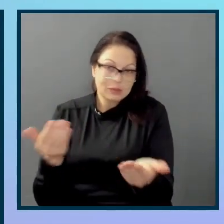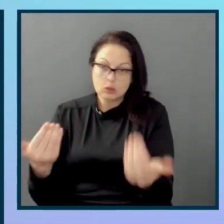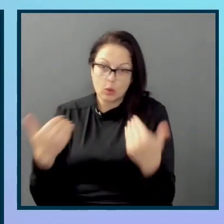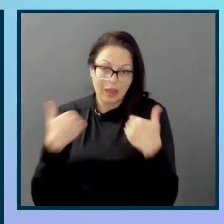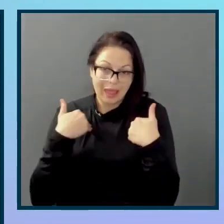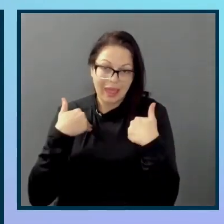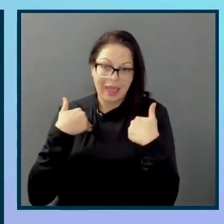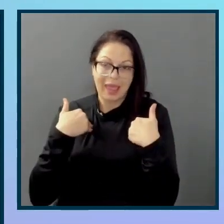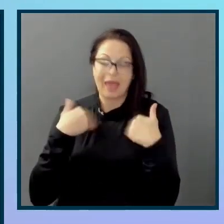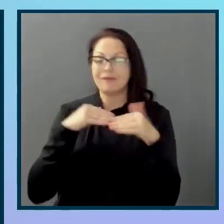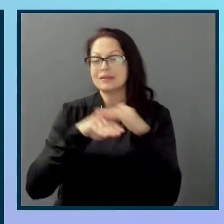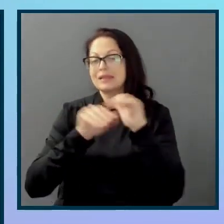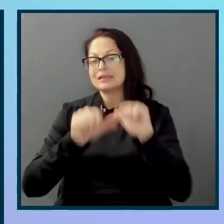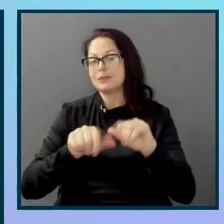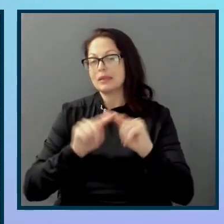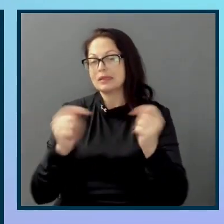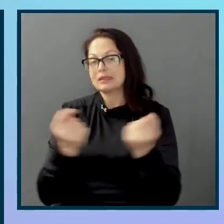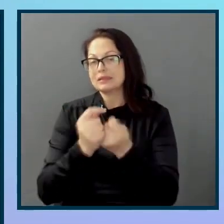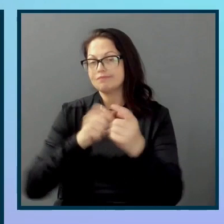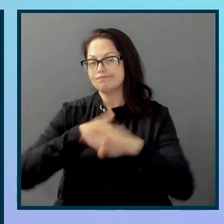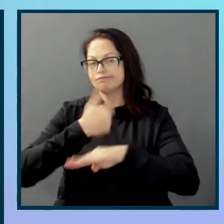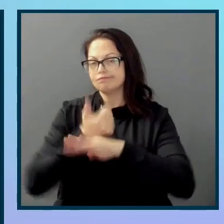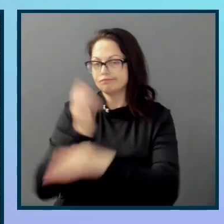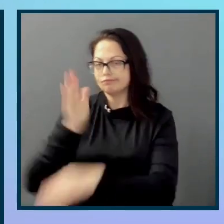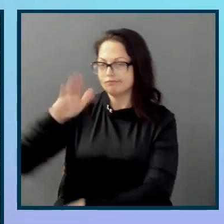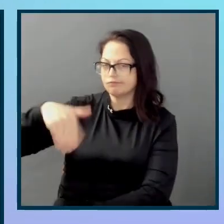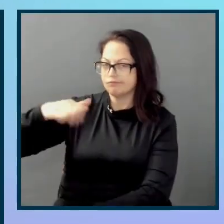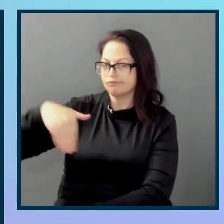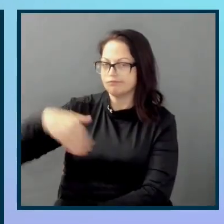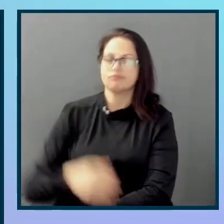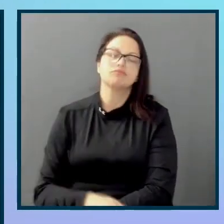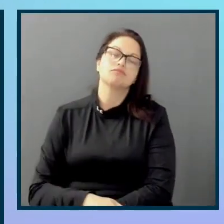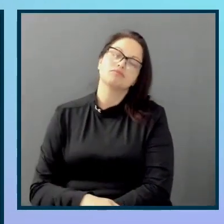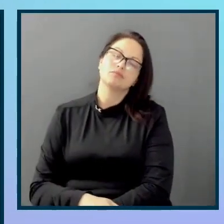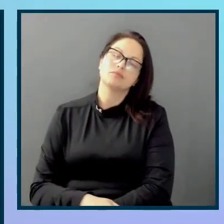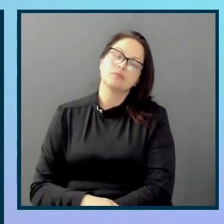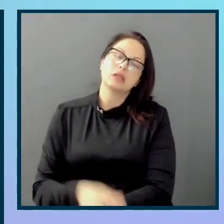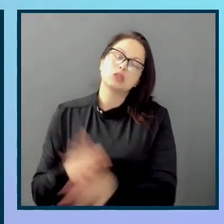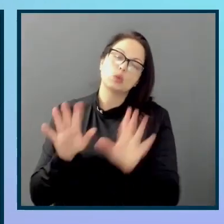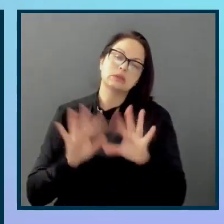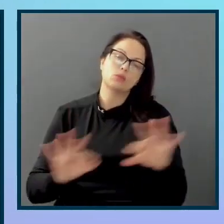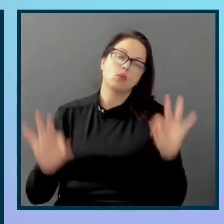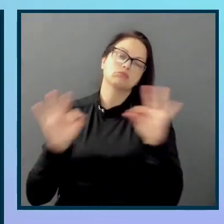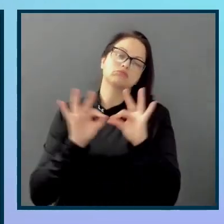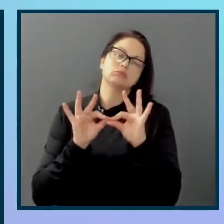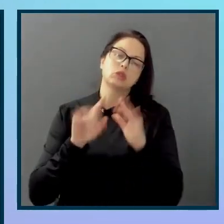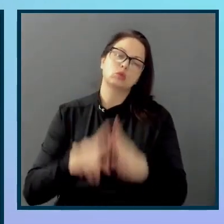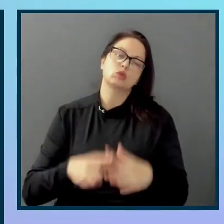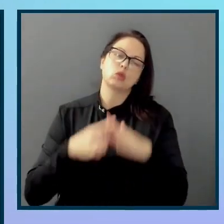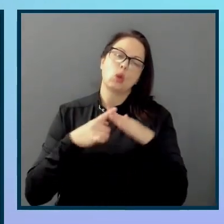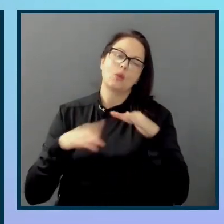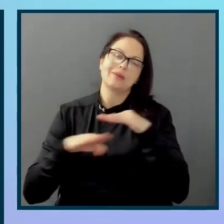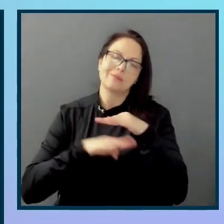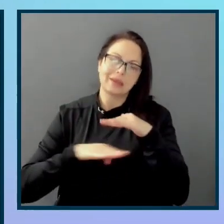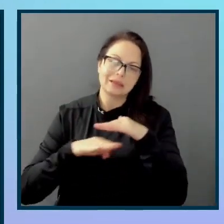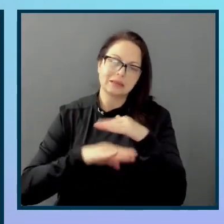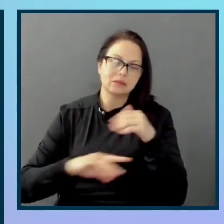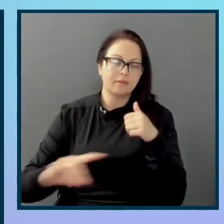So I think it's really important to start with the fundamentals and start doing a little bit of research to get a good understanding